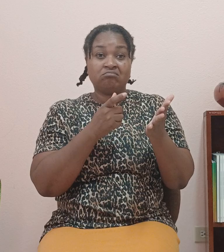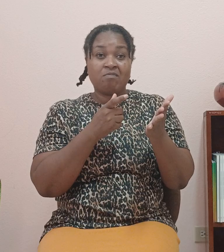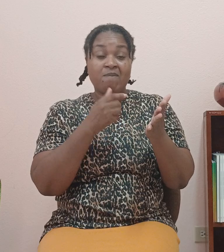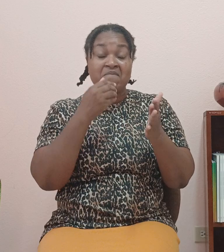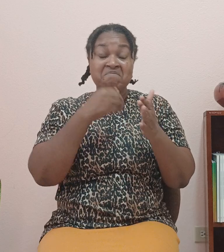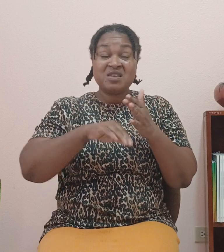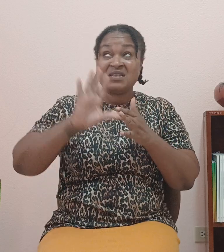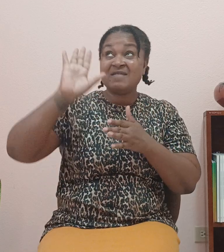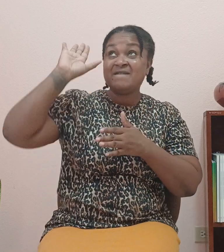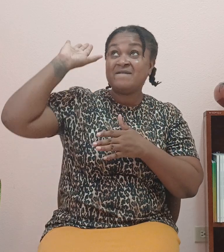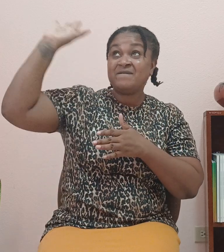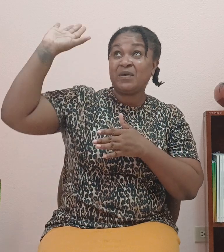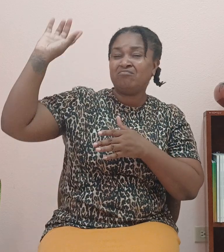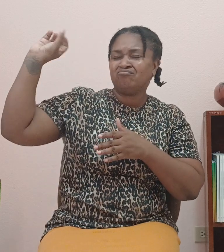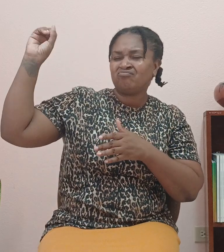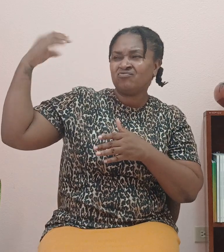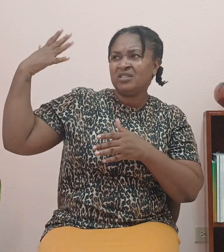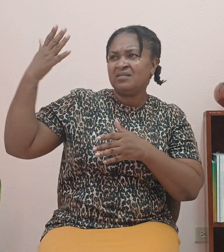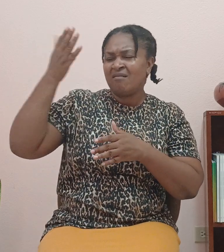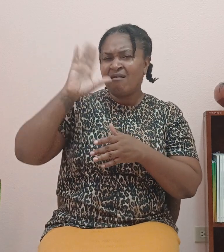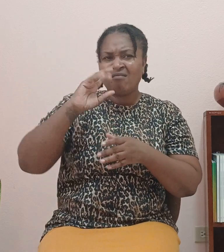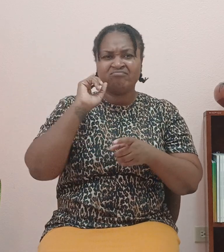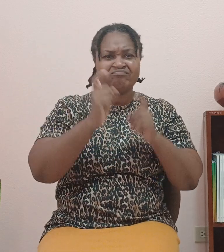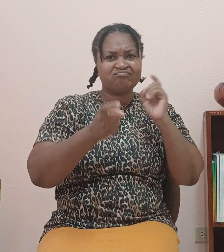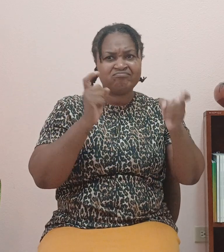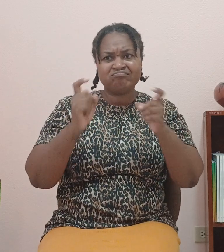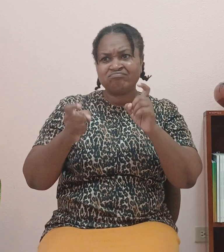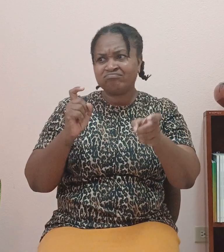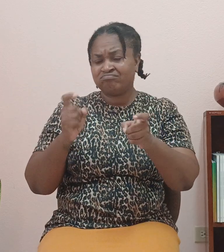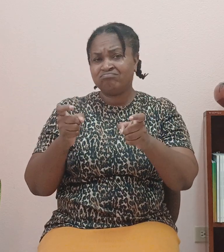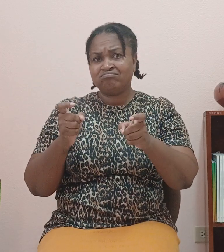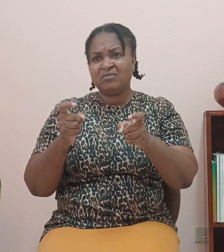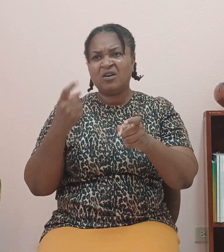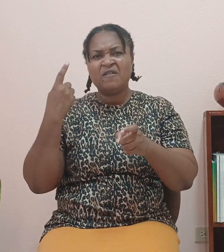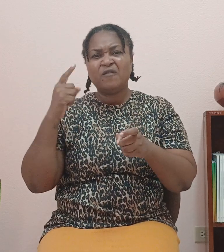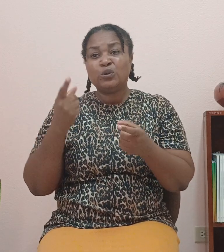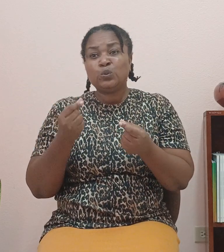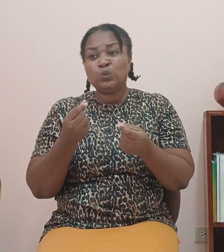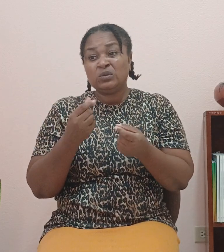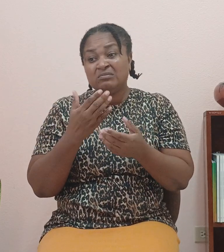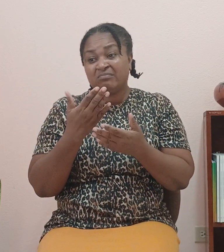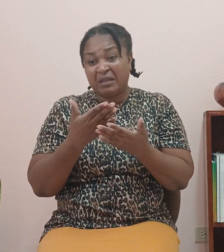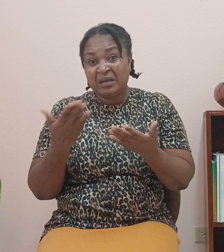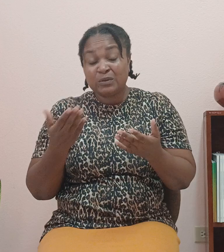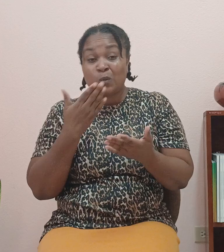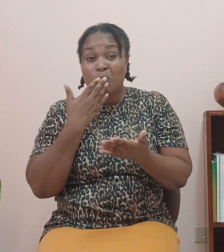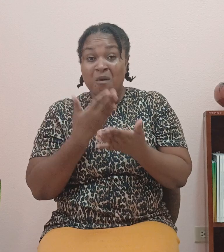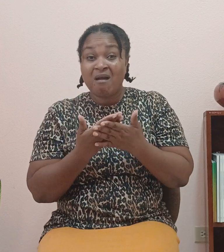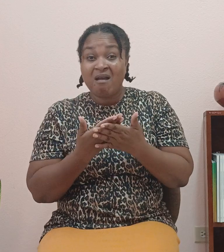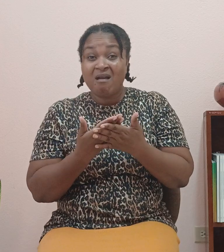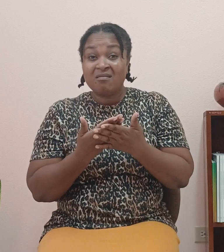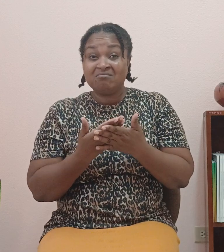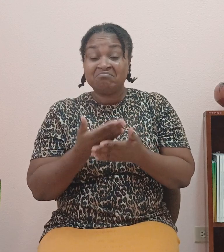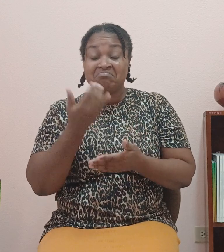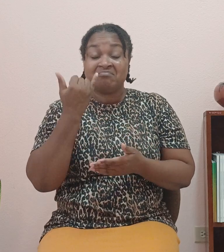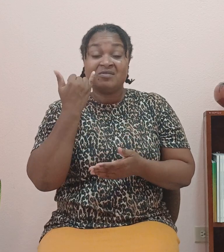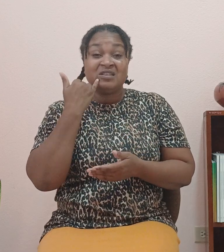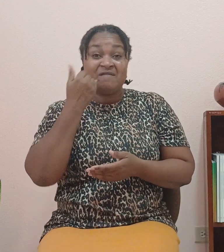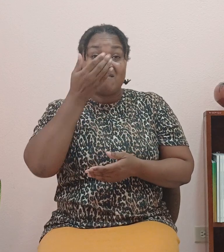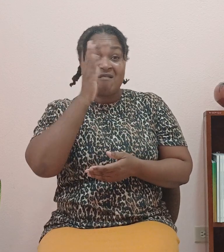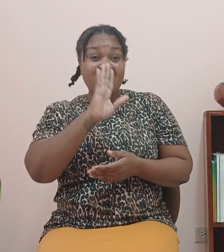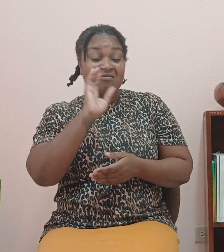God has given us different gifts for doing certain things well. If God has given you the ability to